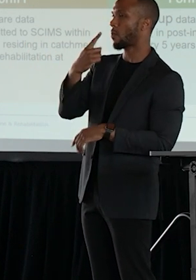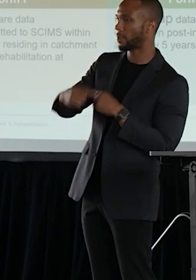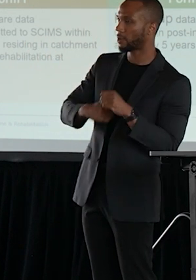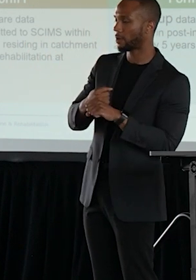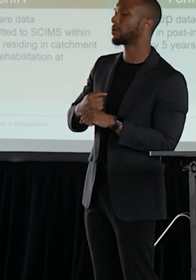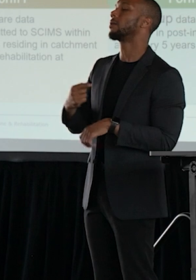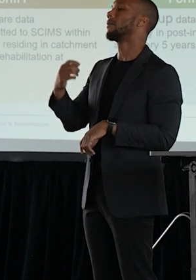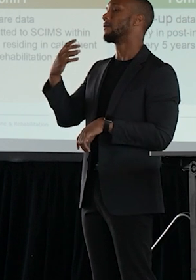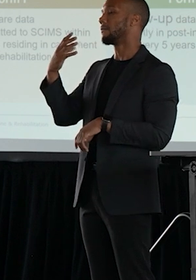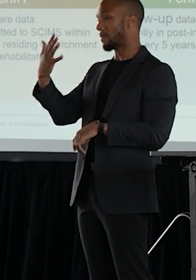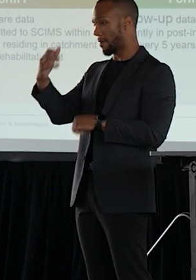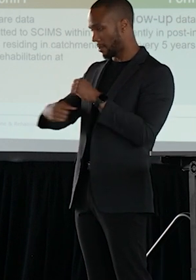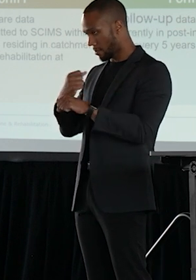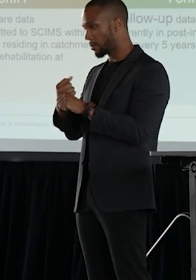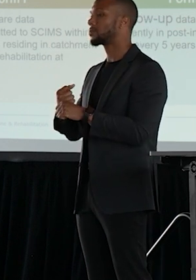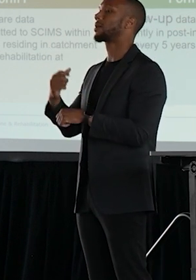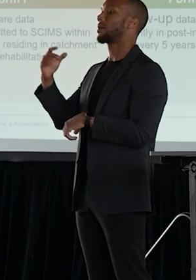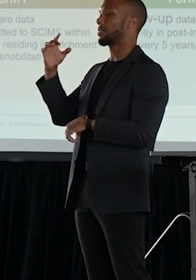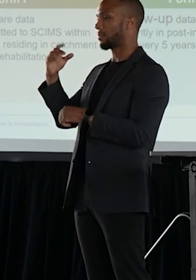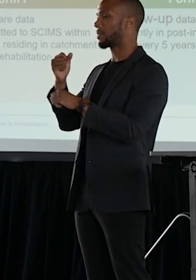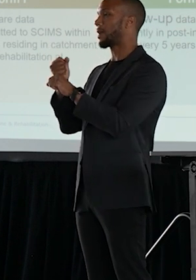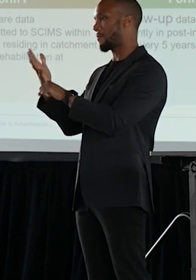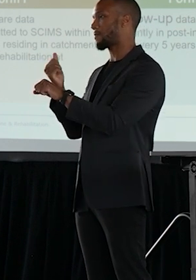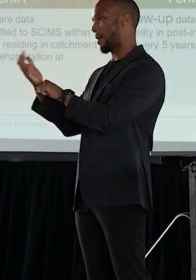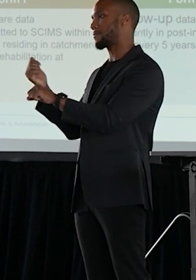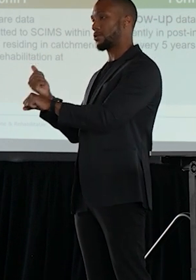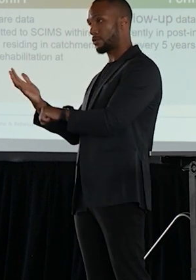five years, you know, continue until the patient say no, until